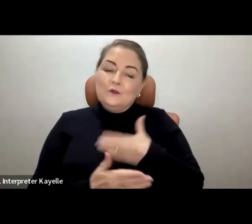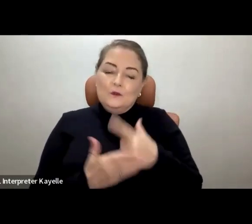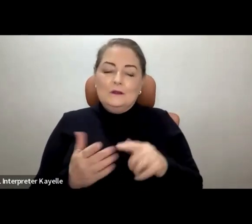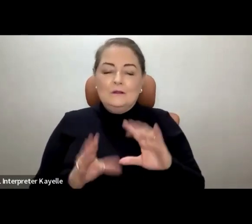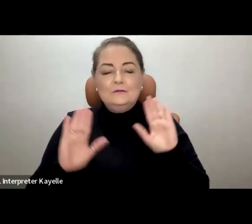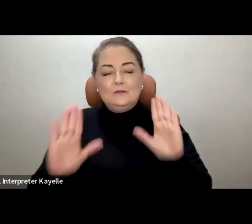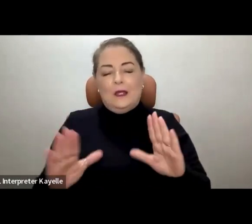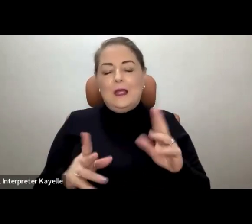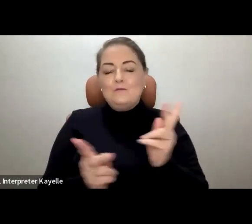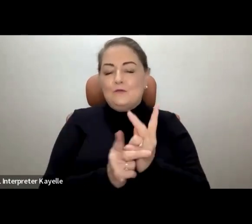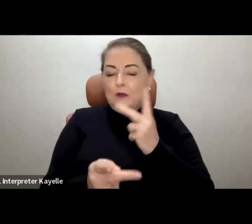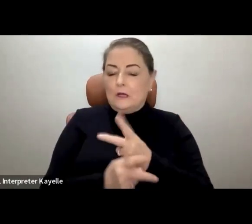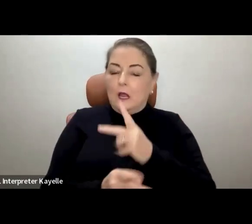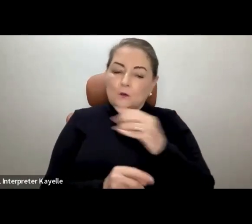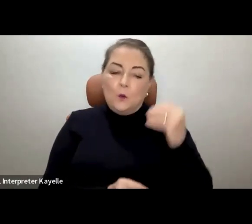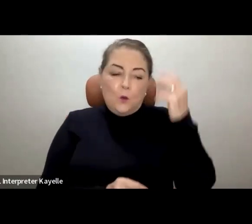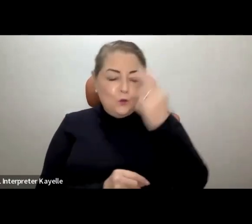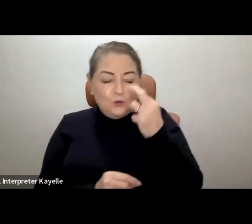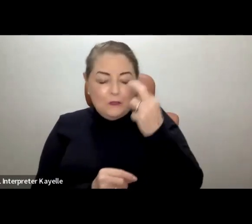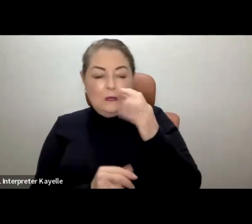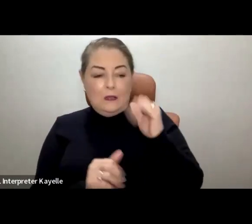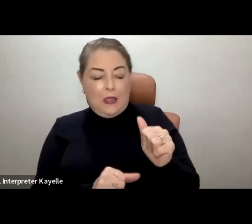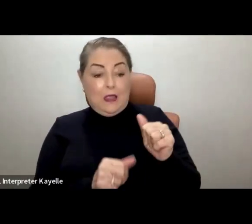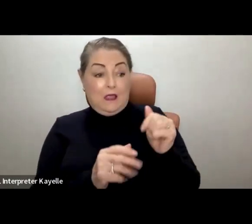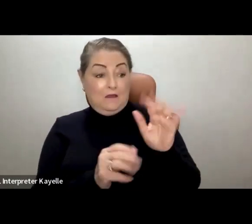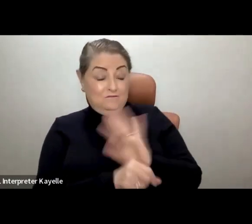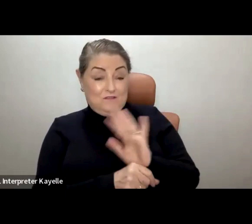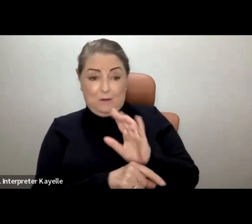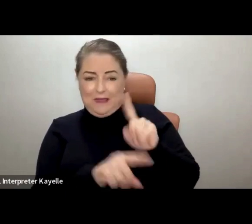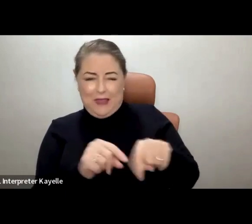there's no reason for film made by people with disabilities to